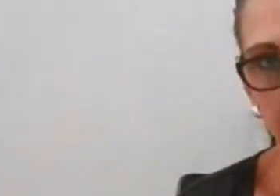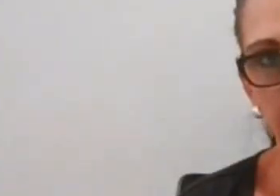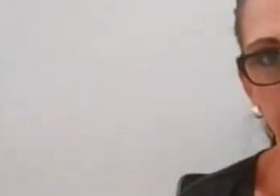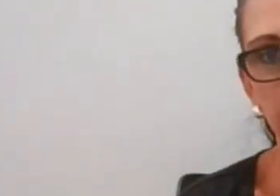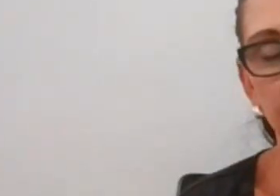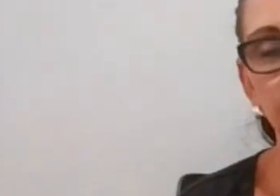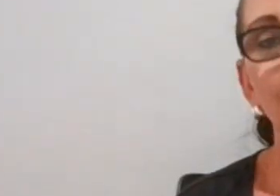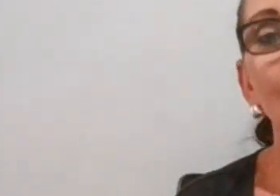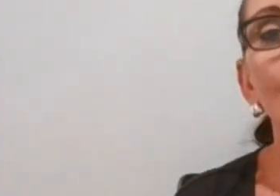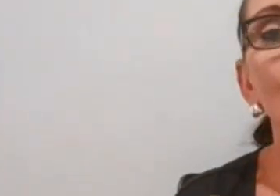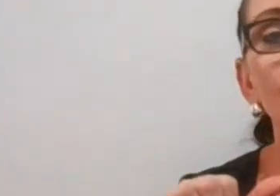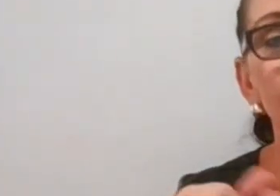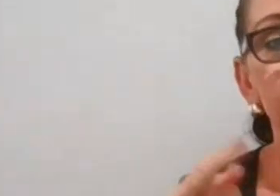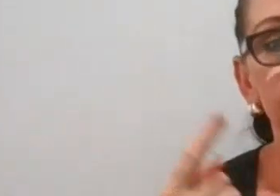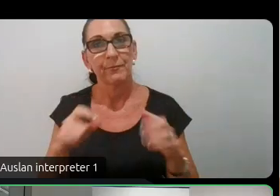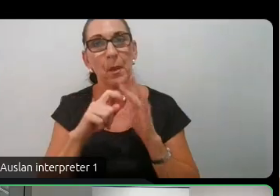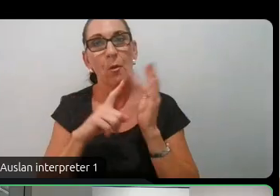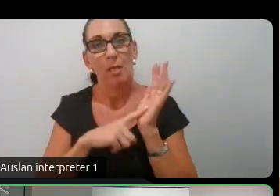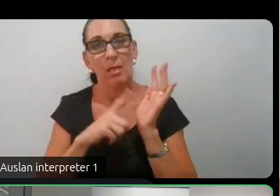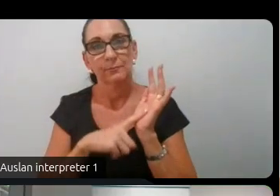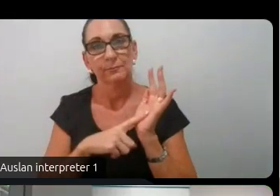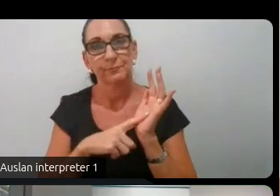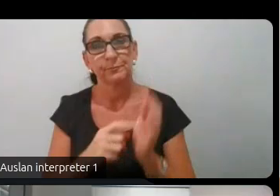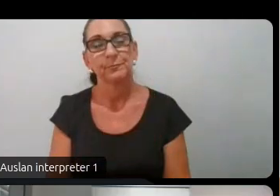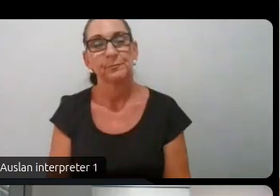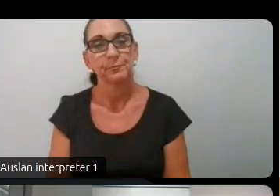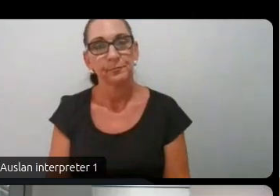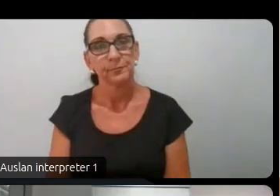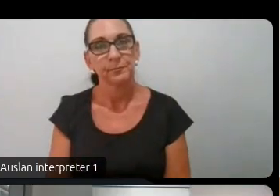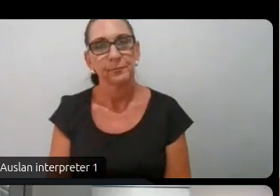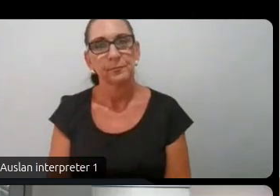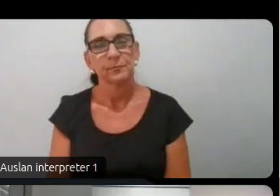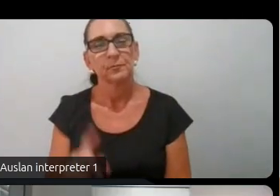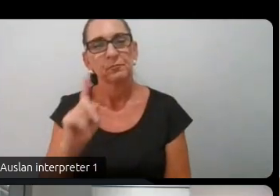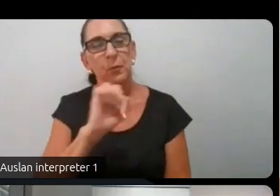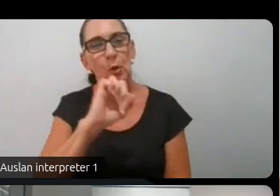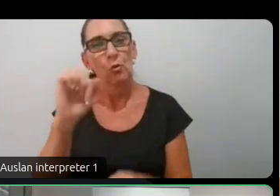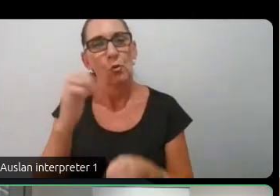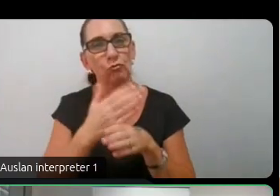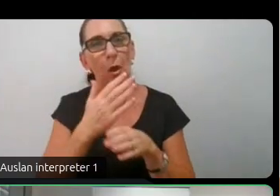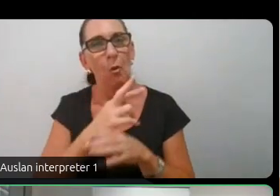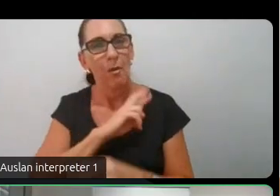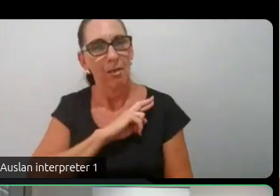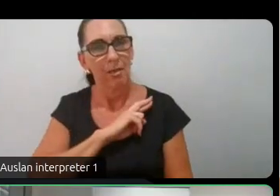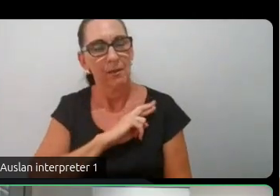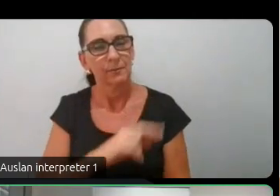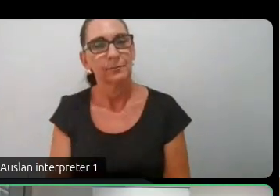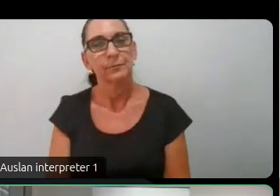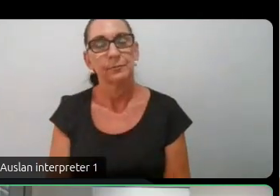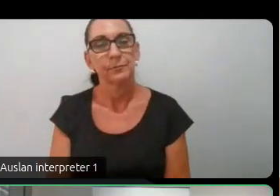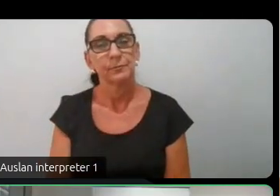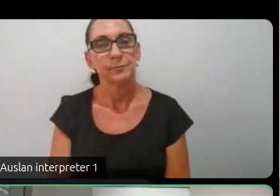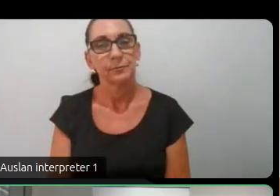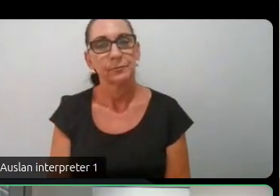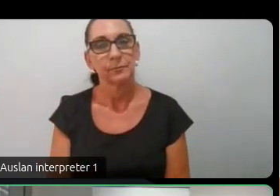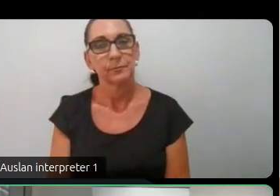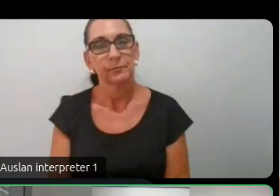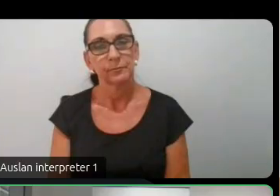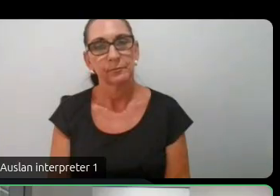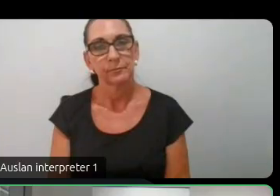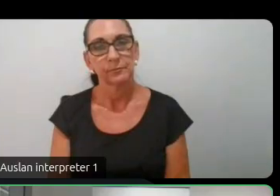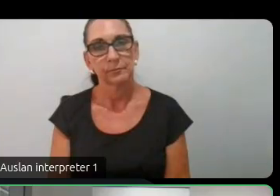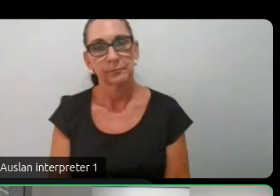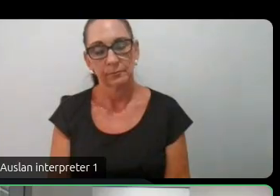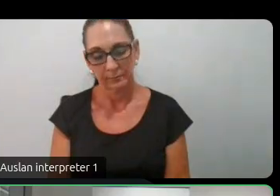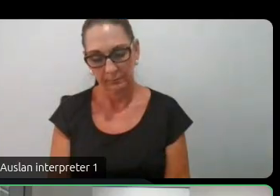moving on to our next poll. What is your role? I'll just launch that one for you.